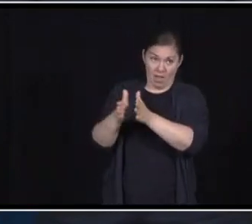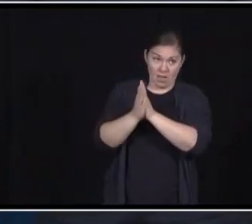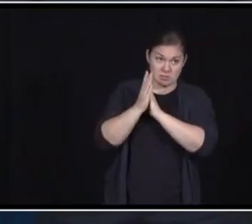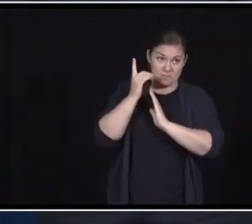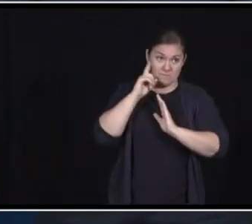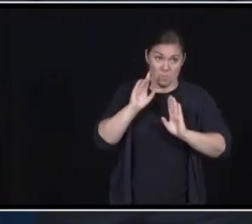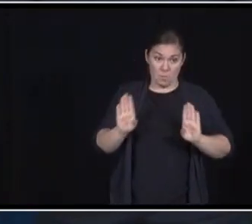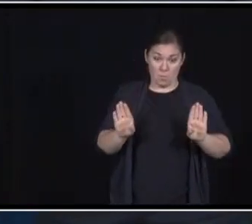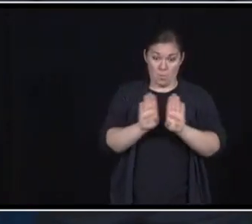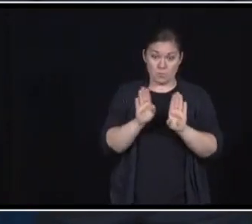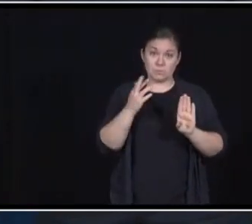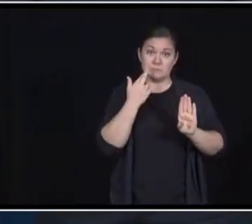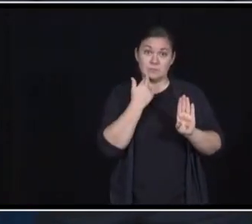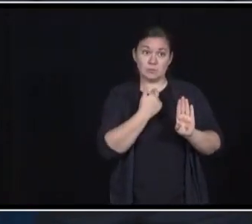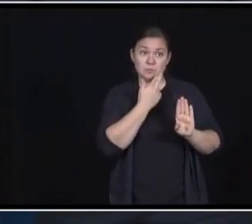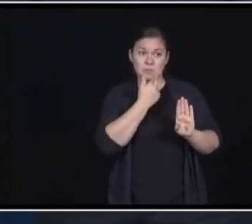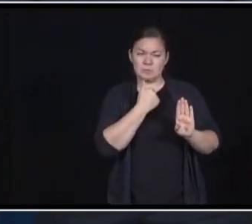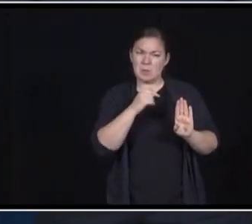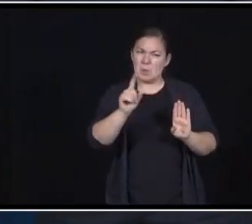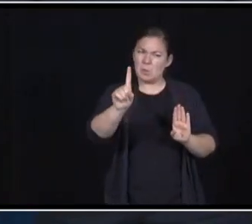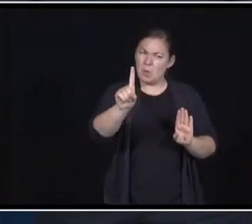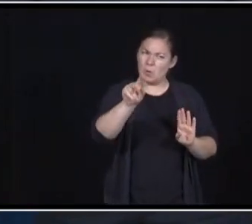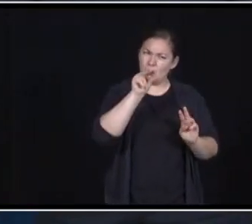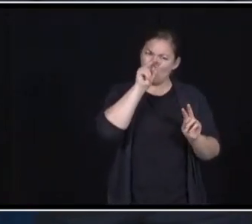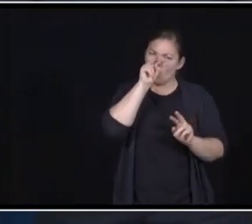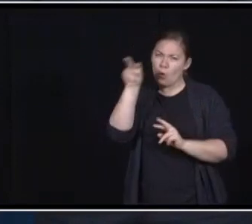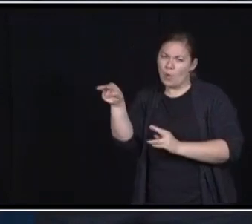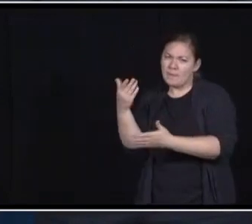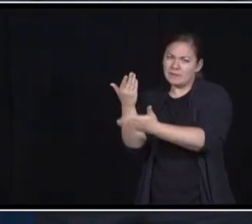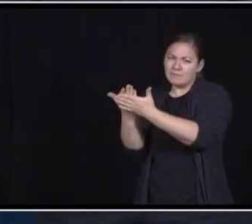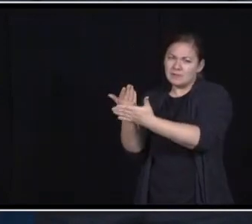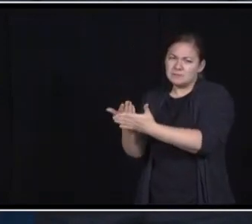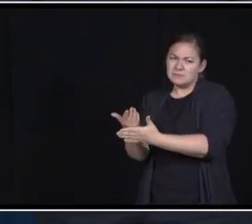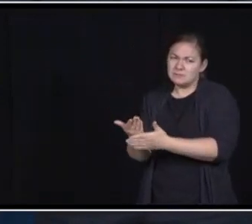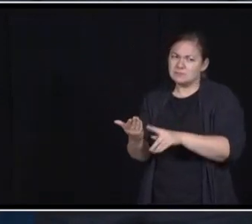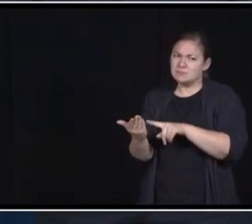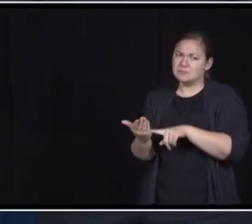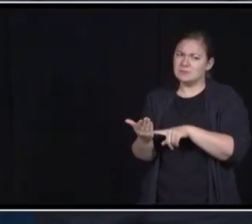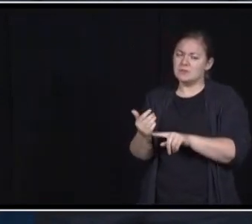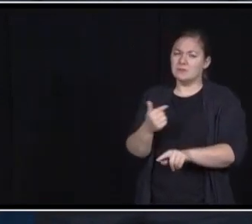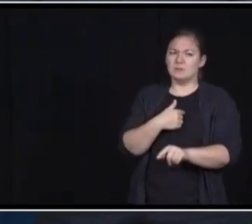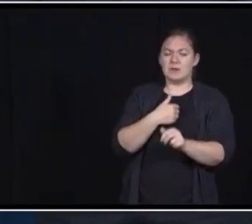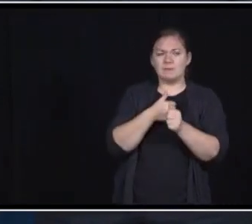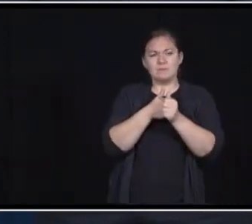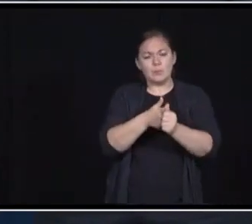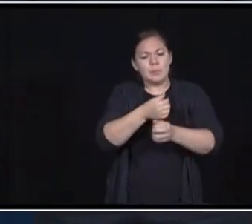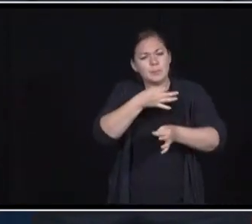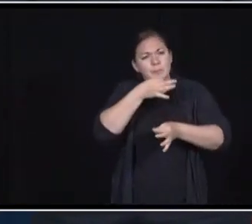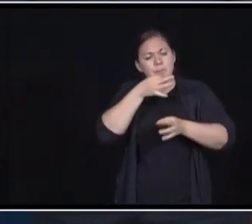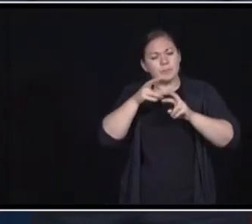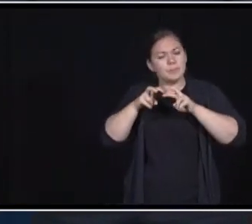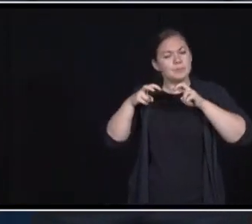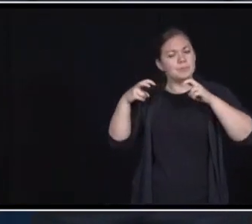and if there is a request, to shut down restaurants, I have to sit back and look at evidence.